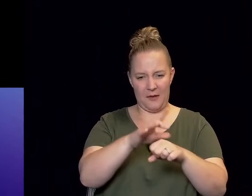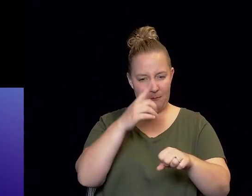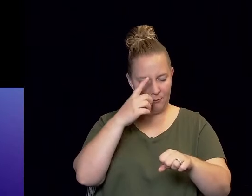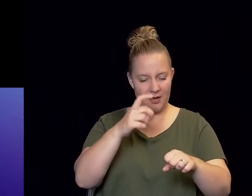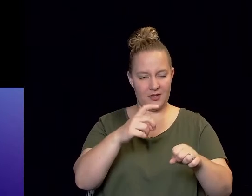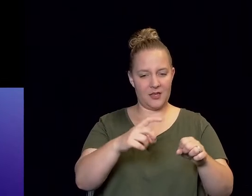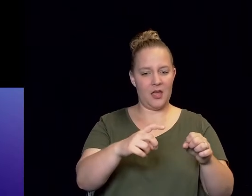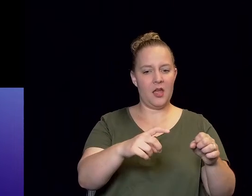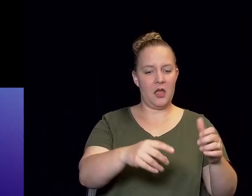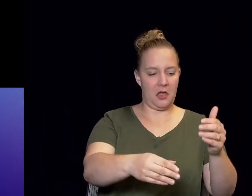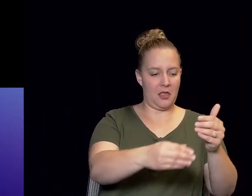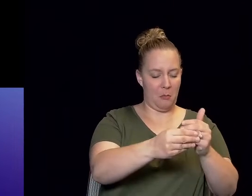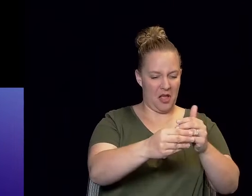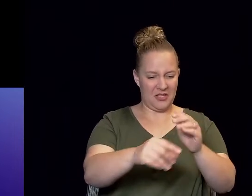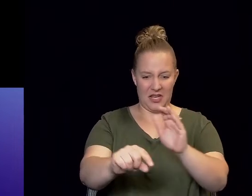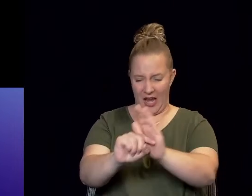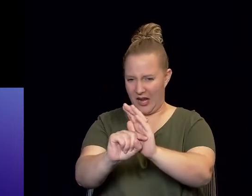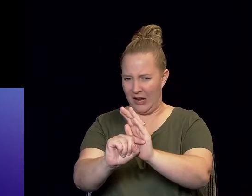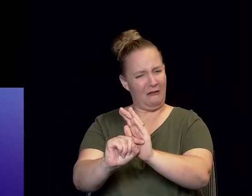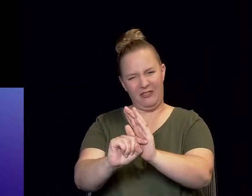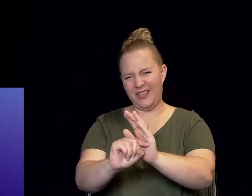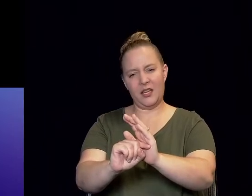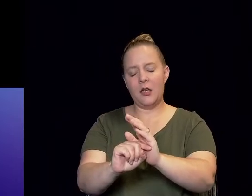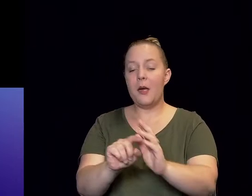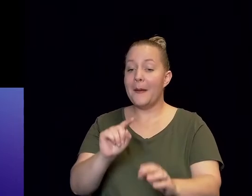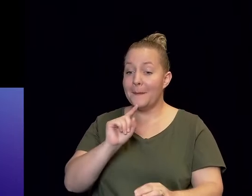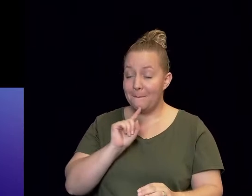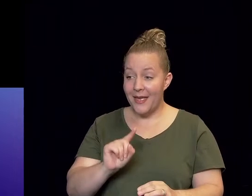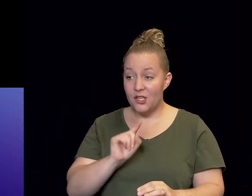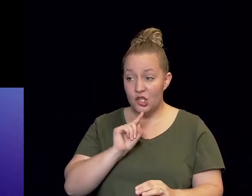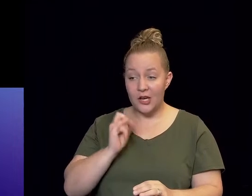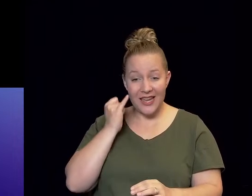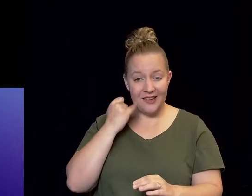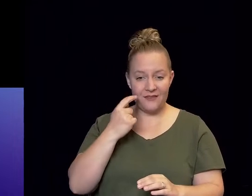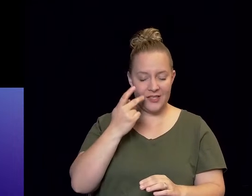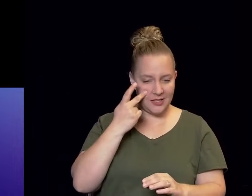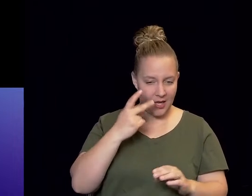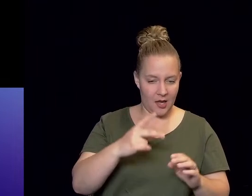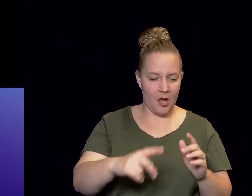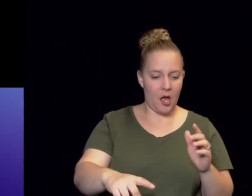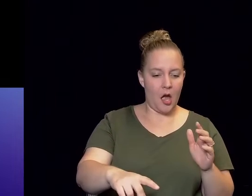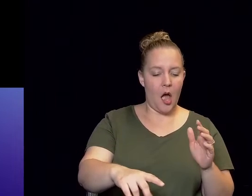or plus a negative. So, make sure if you see plus a negative and plus and a minus sign right next to